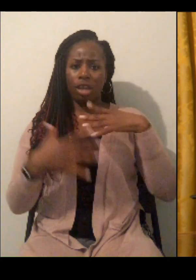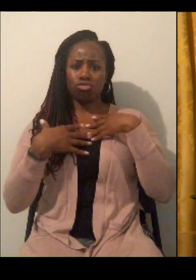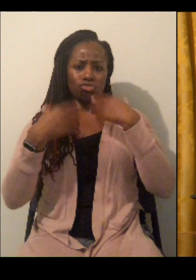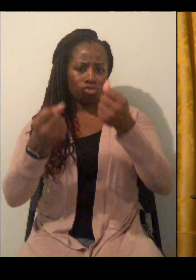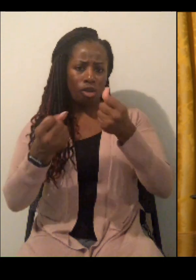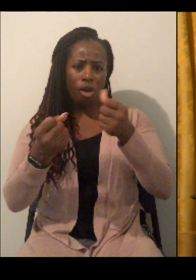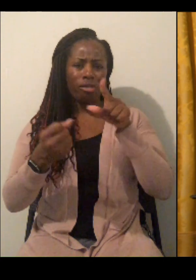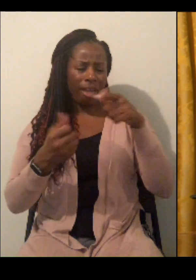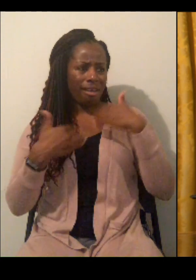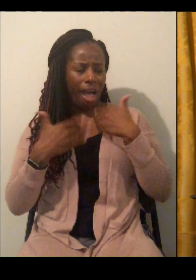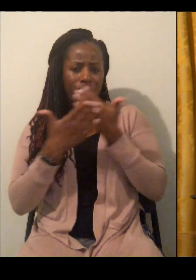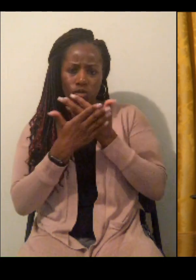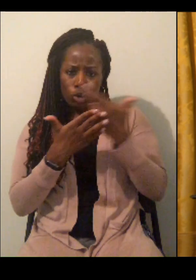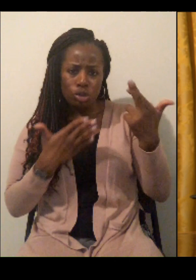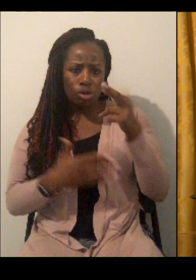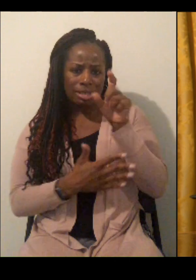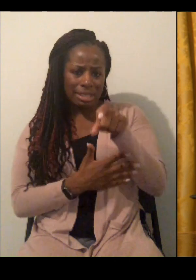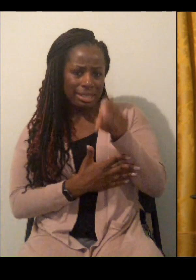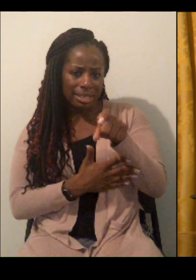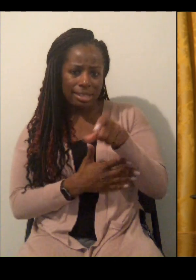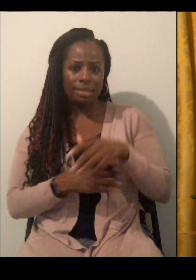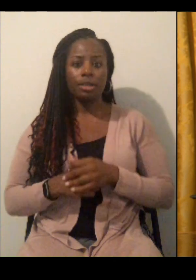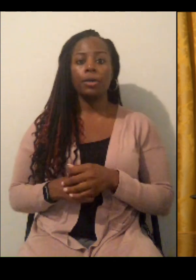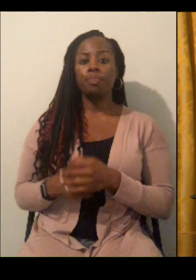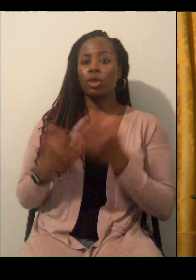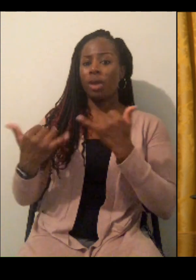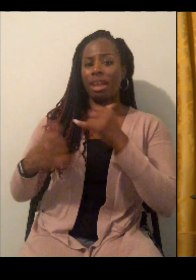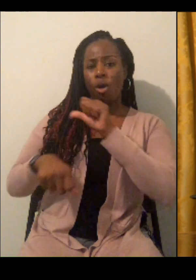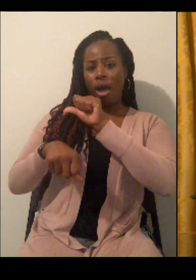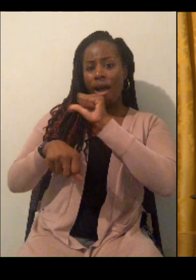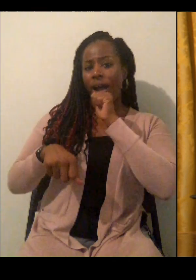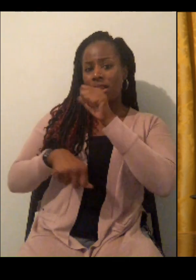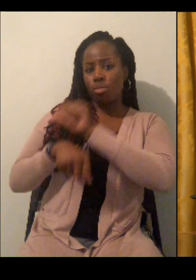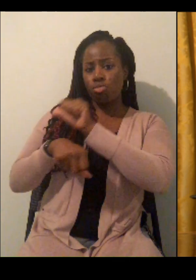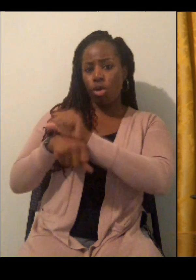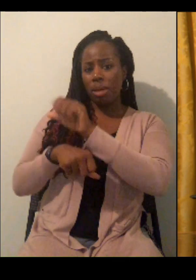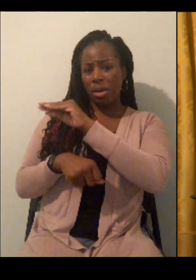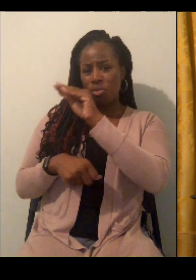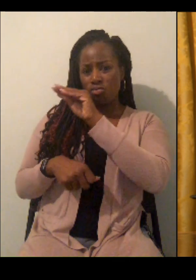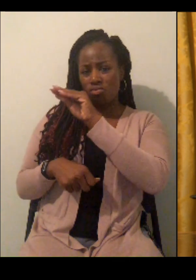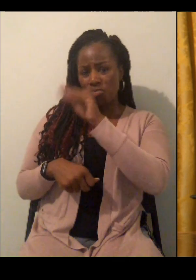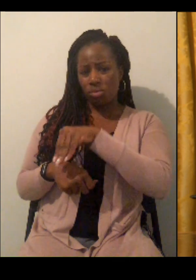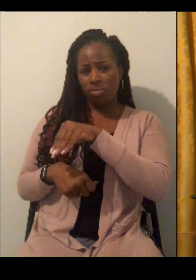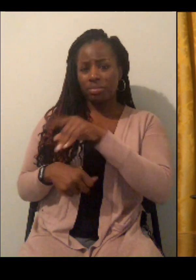a historic low this vast economic prosperity gives us flexibility reserves